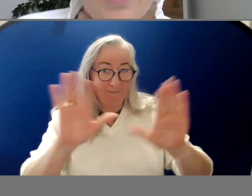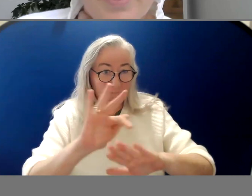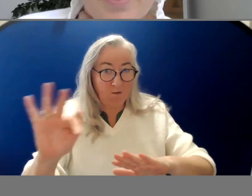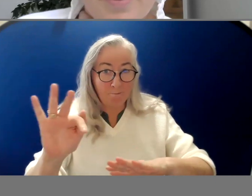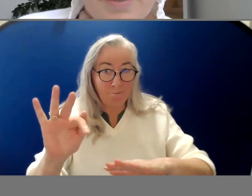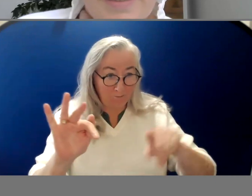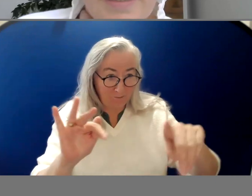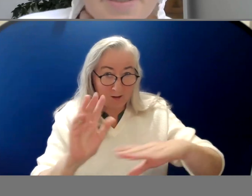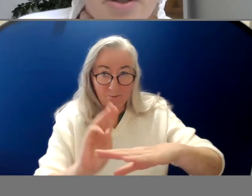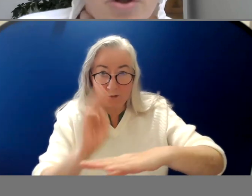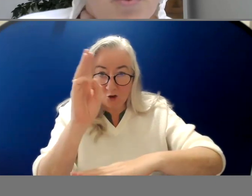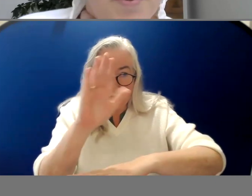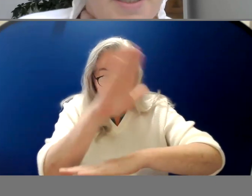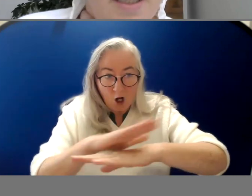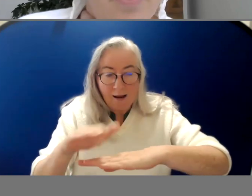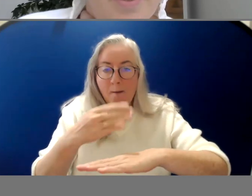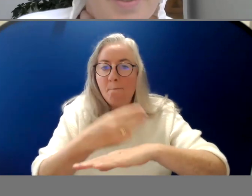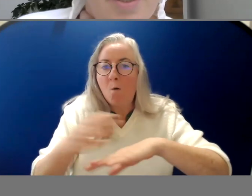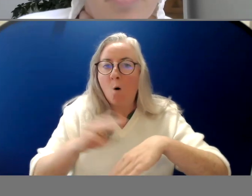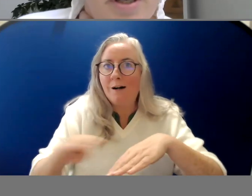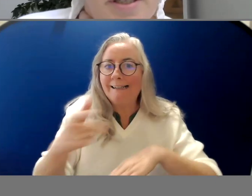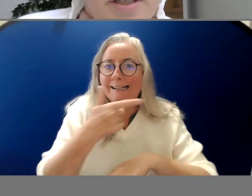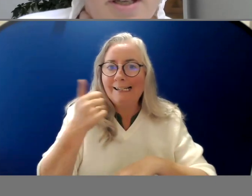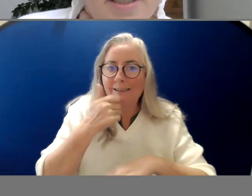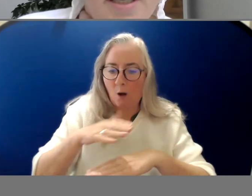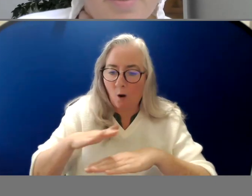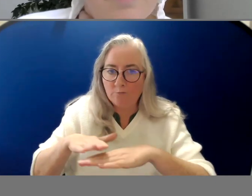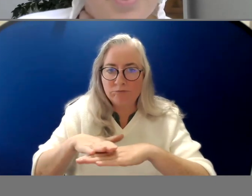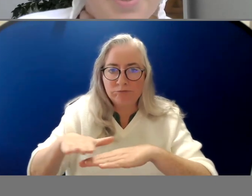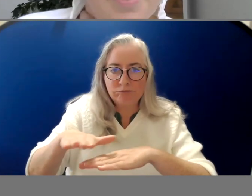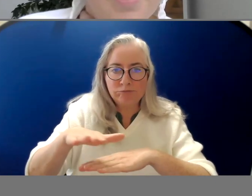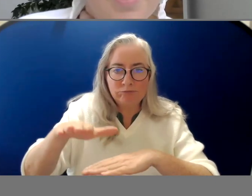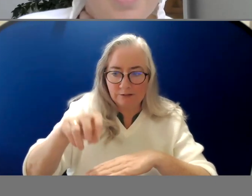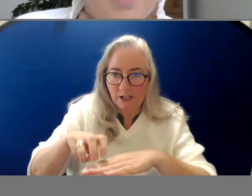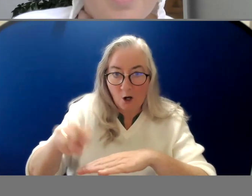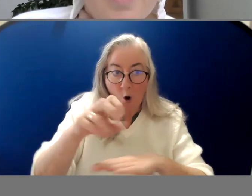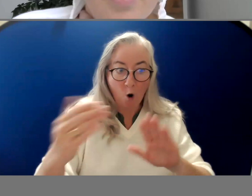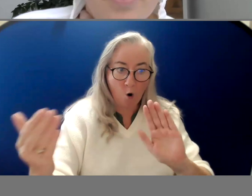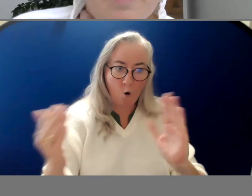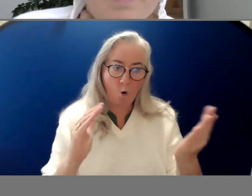of the kind of the ease that you could go up and down a Universal Design stairs versus you know